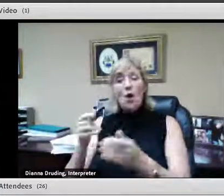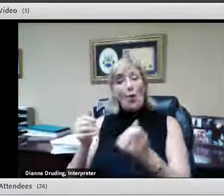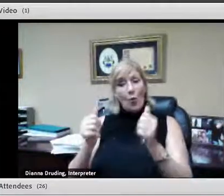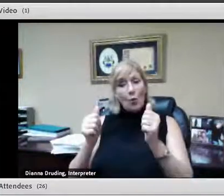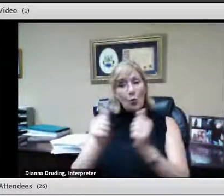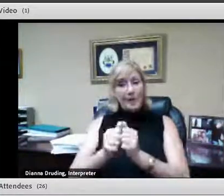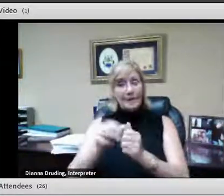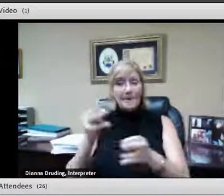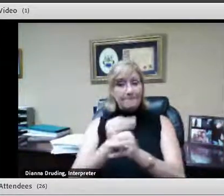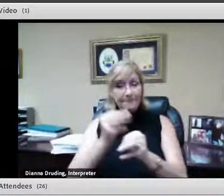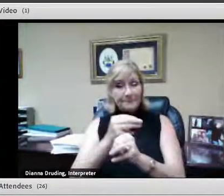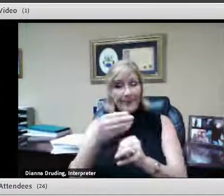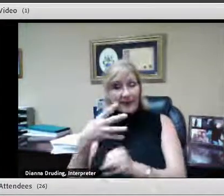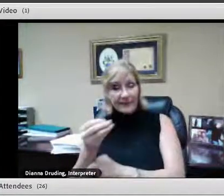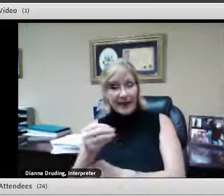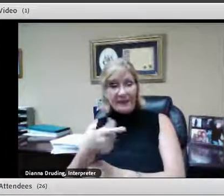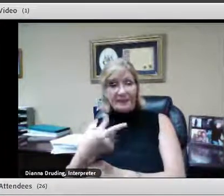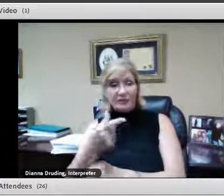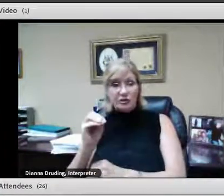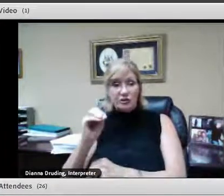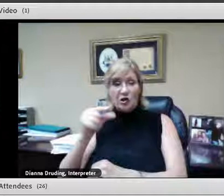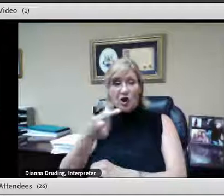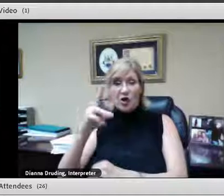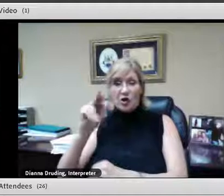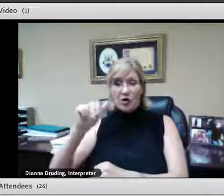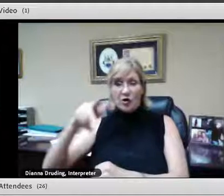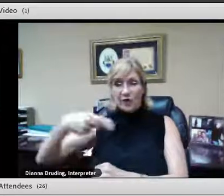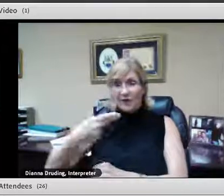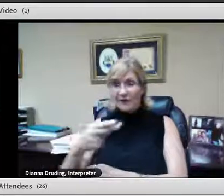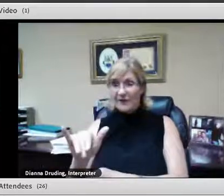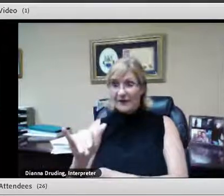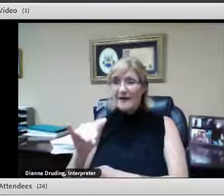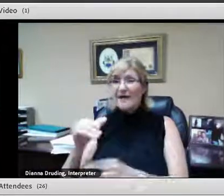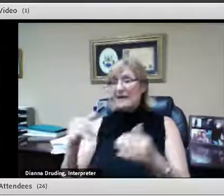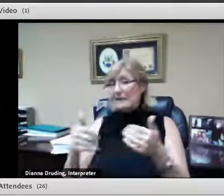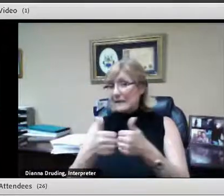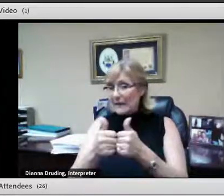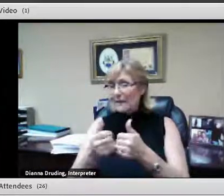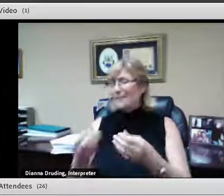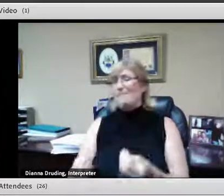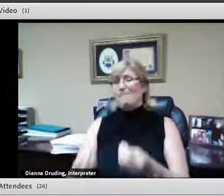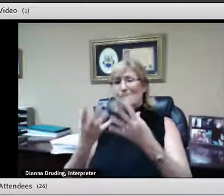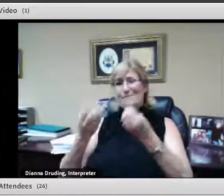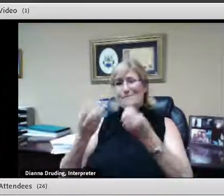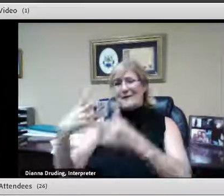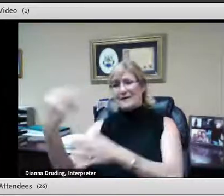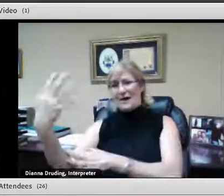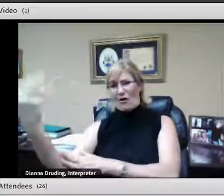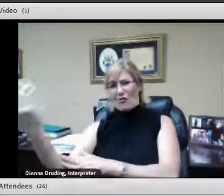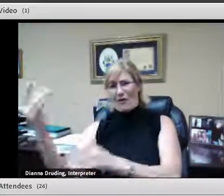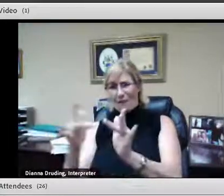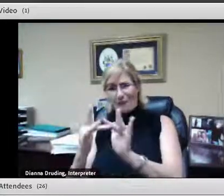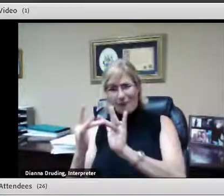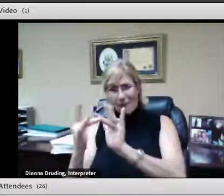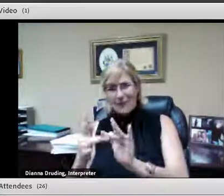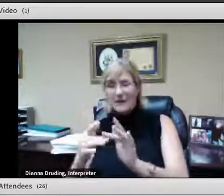I mean, they're a dime a dozen. There's hundreds of thousands of them out there. Certainly, there's better ones, but these are just ones